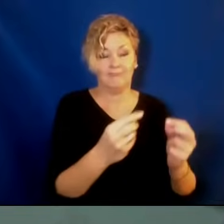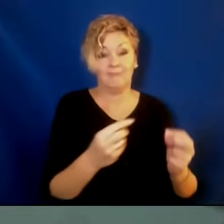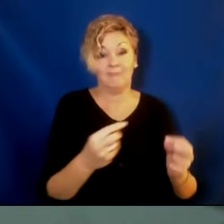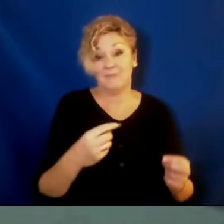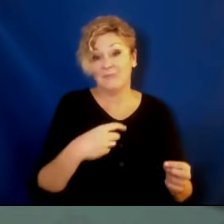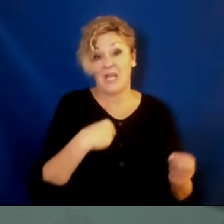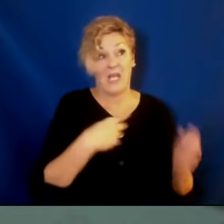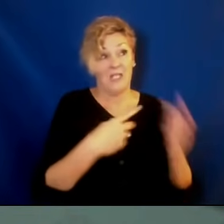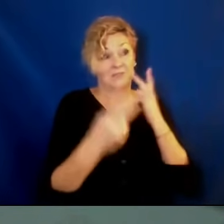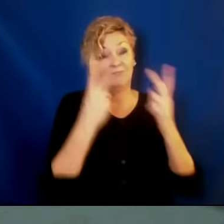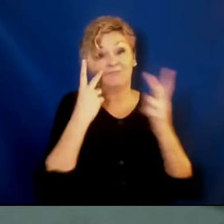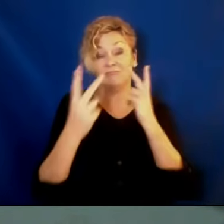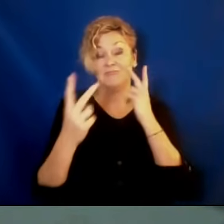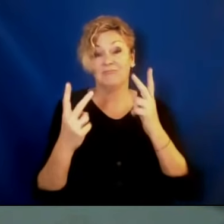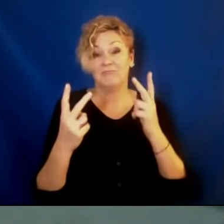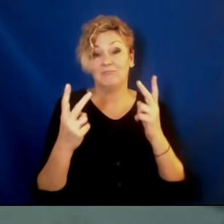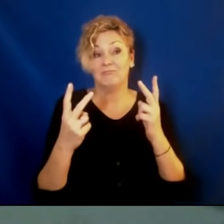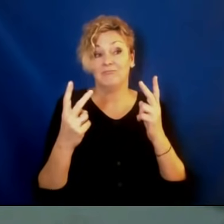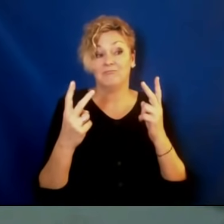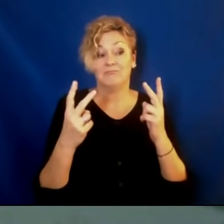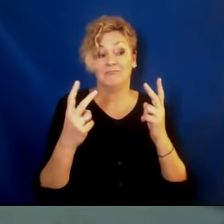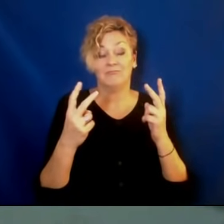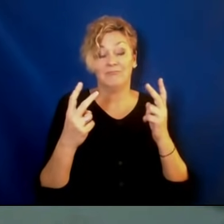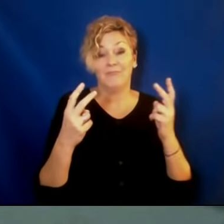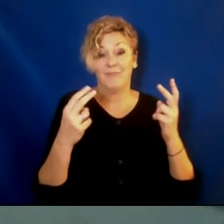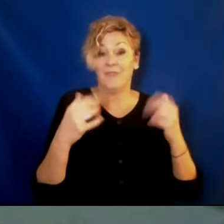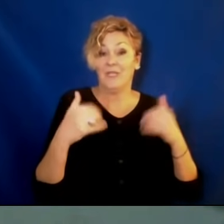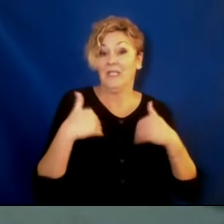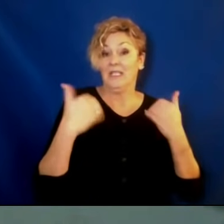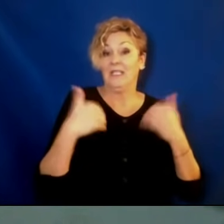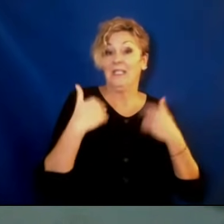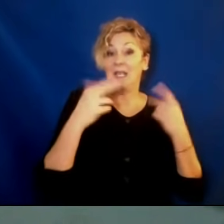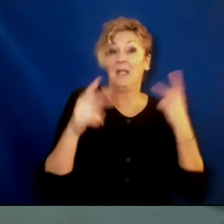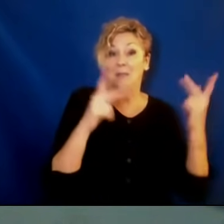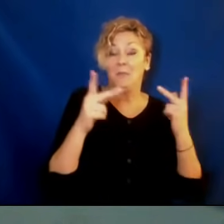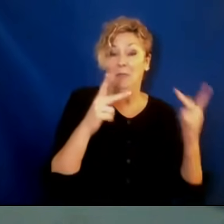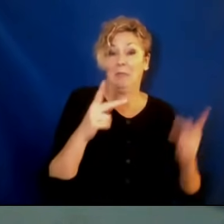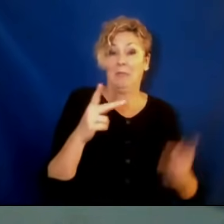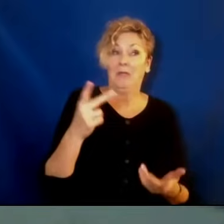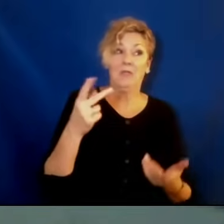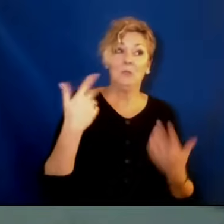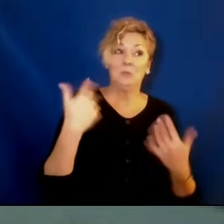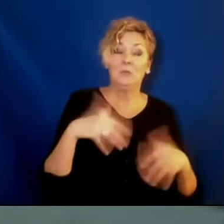With respect to youth, this is an important question. I'm glad you are asking about youth and young